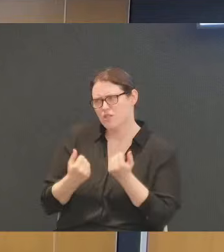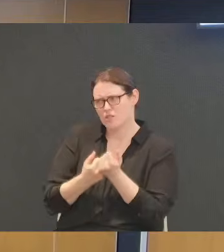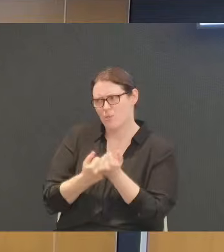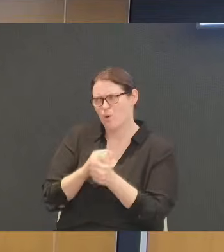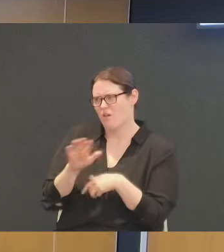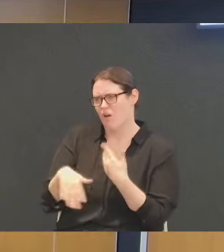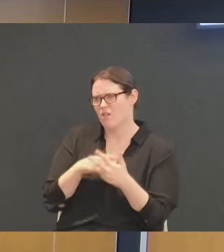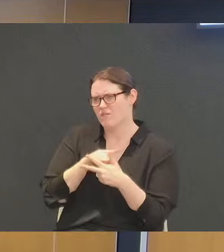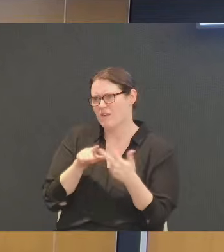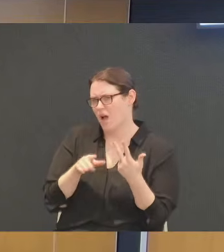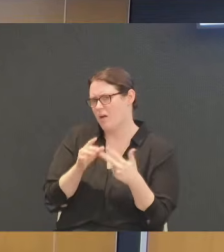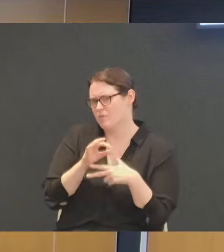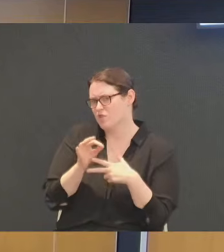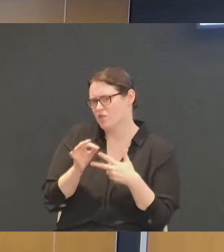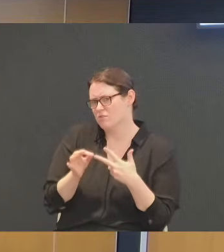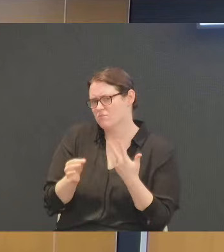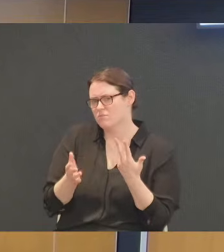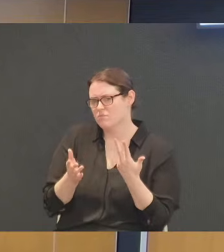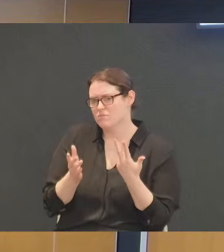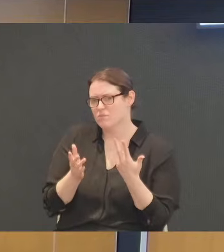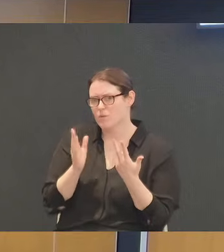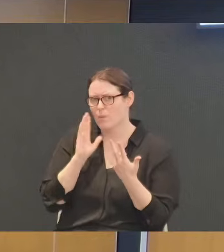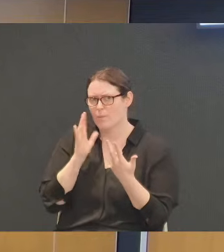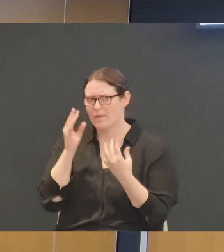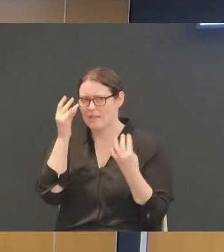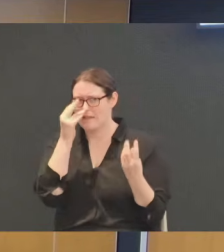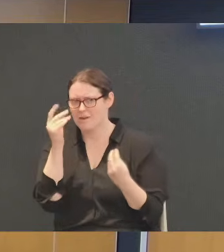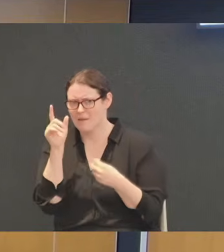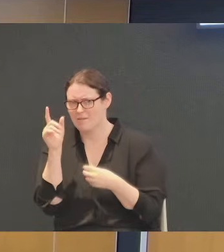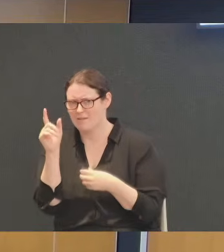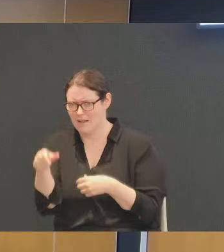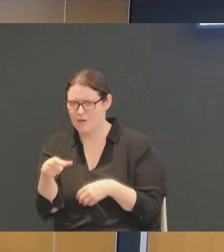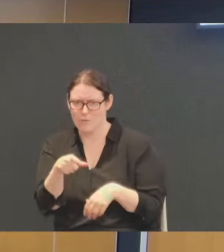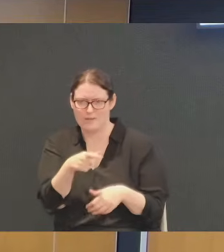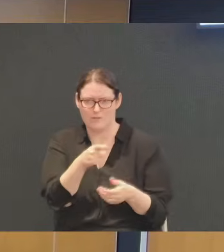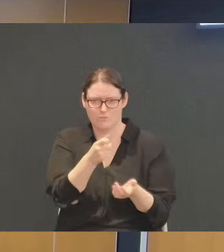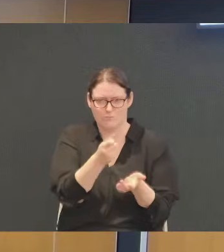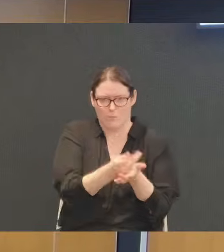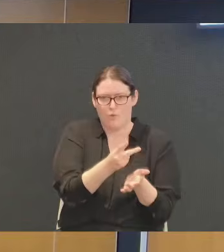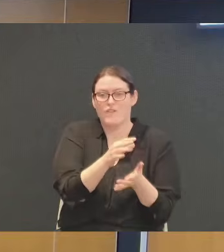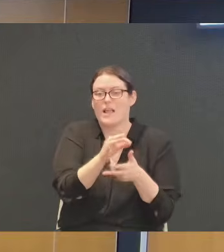the these are the options that we will be weighing as we try to figure out where this balance lies